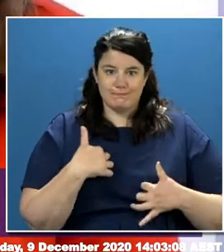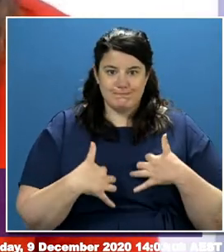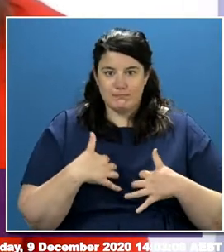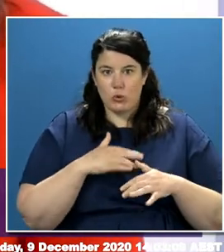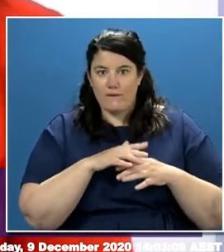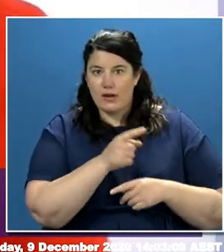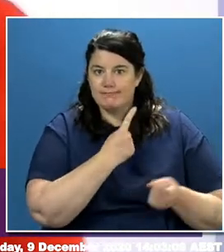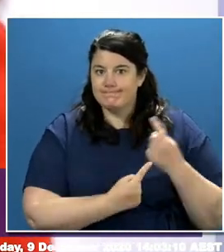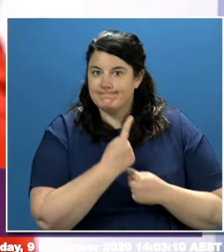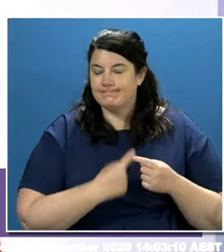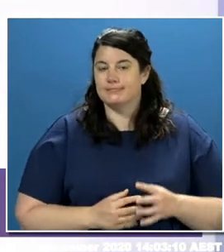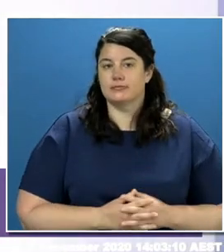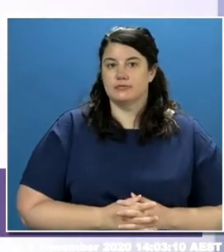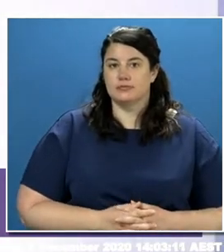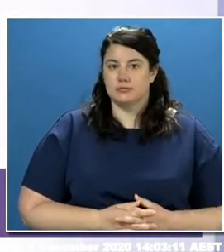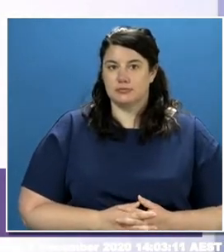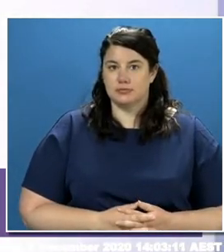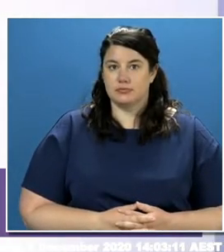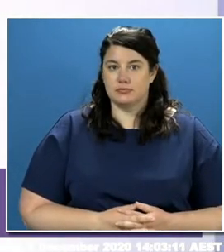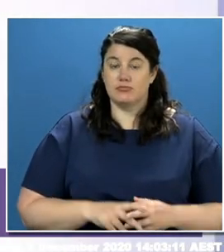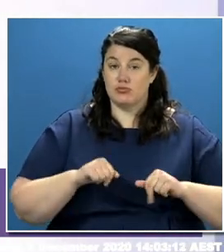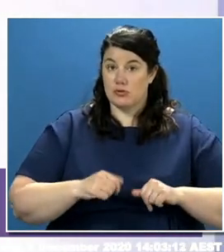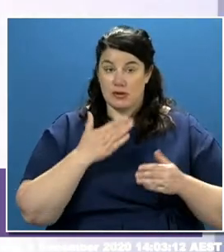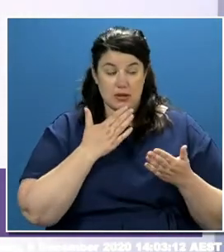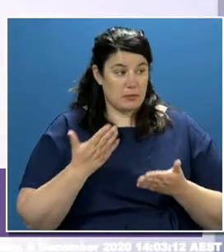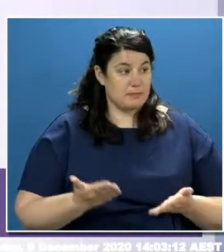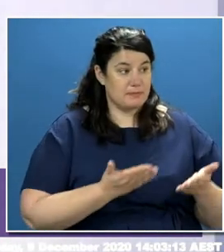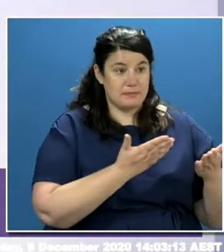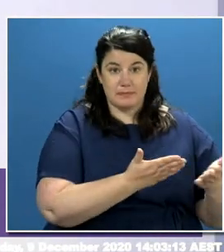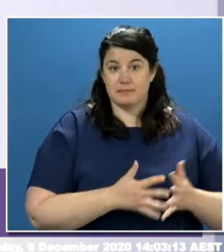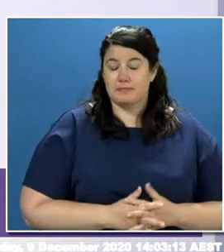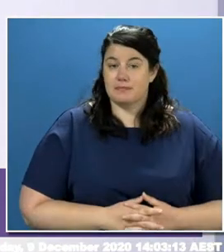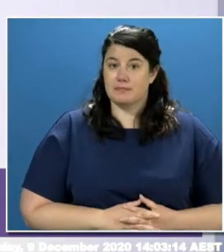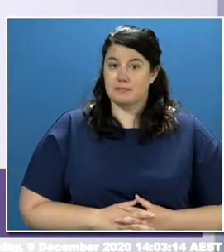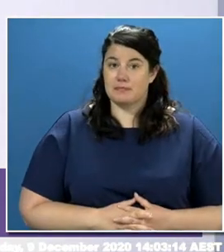Thank you, Commissioners. CHAIR: Thank you, Ms Eastman. Yes, Ms Zerner. Thank you, Chair.